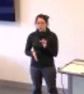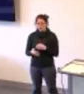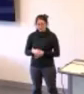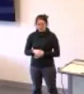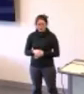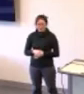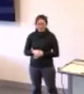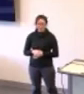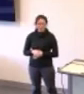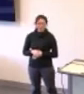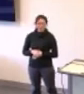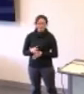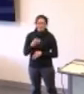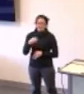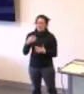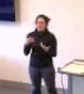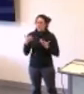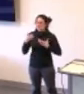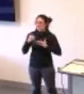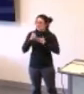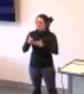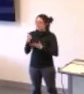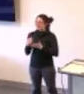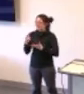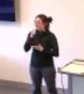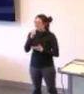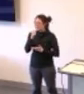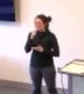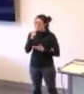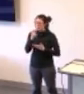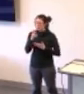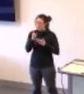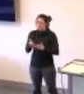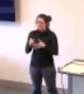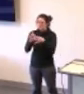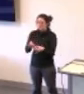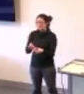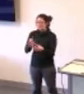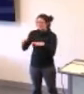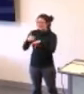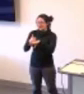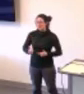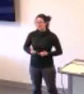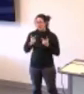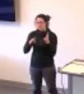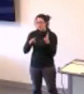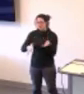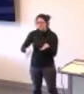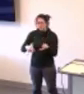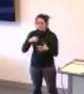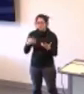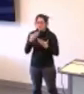And I want to help those, anyone who helped with Livestreaming. I want to thank also members